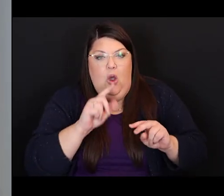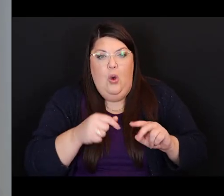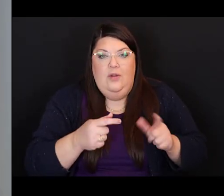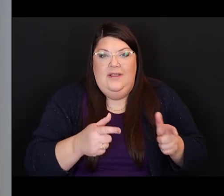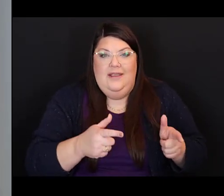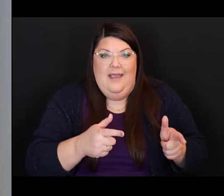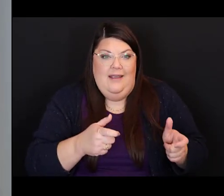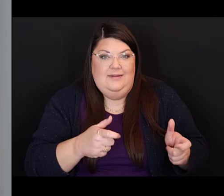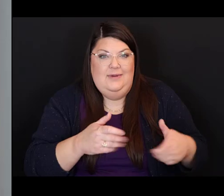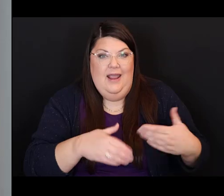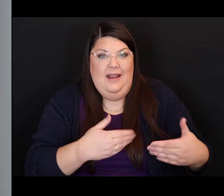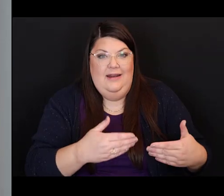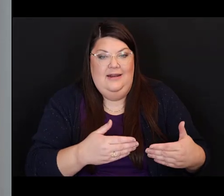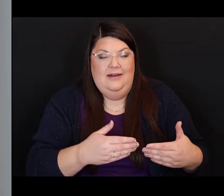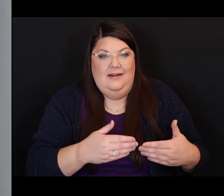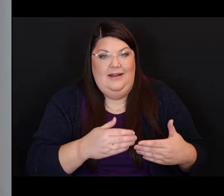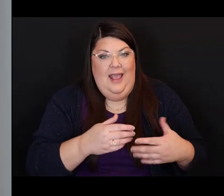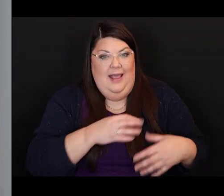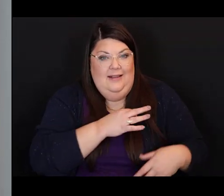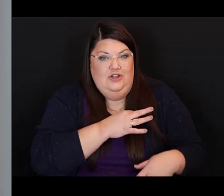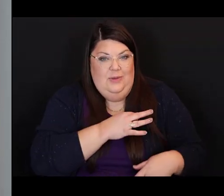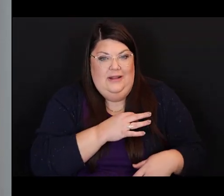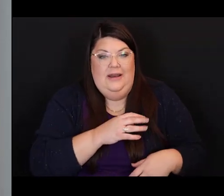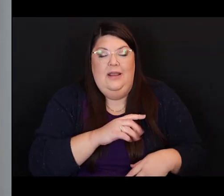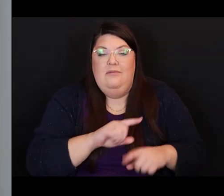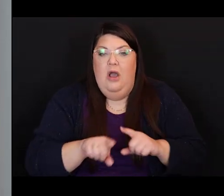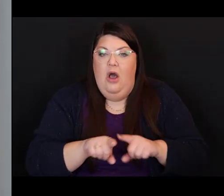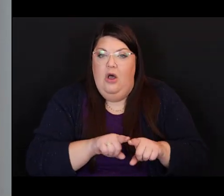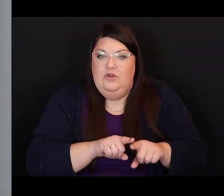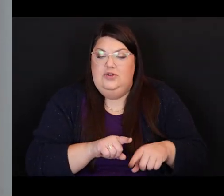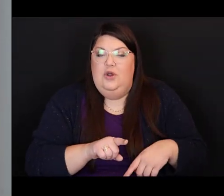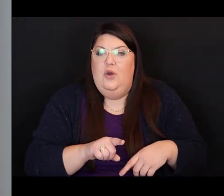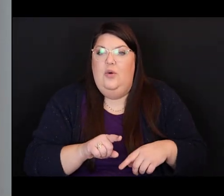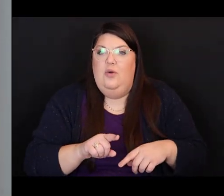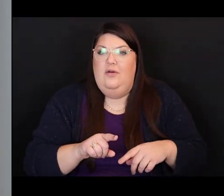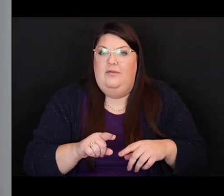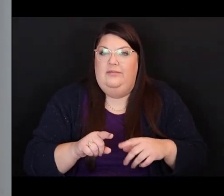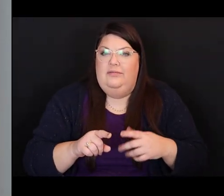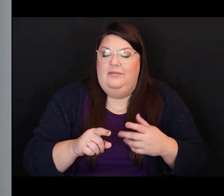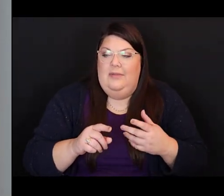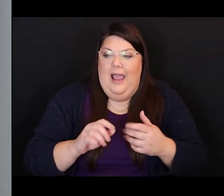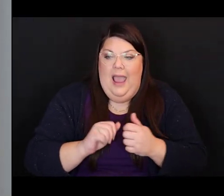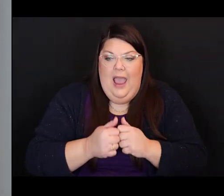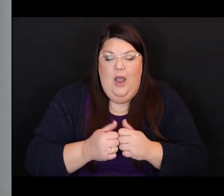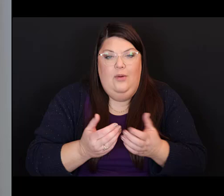rapid movement to service provision but let's look more broadly at what we could do to encourage more